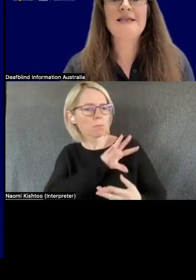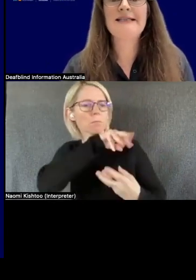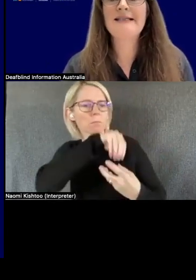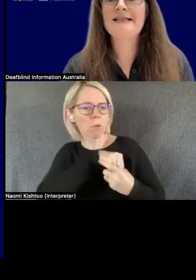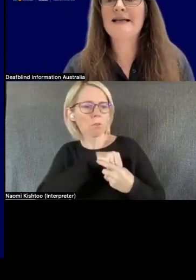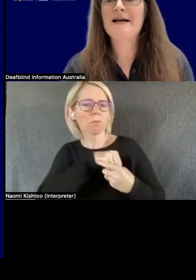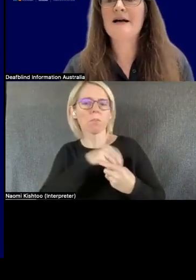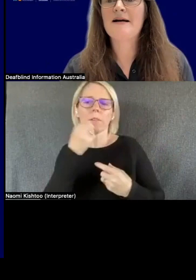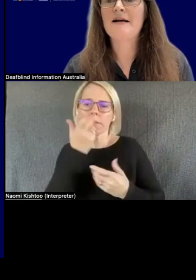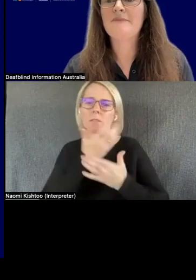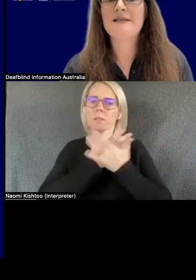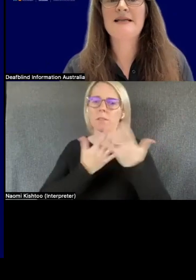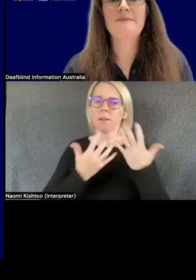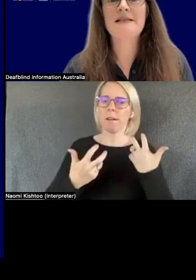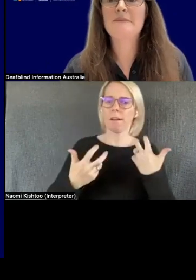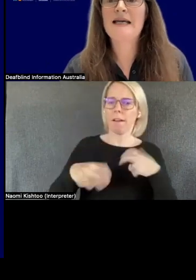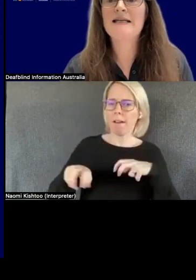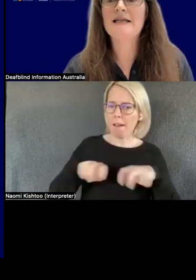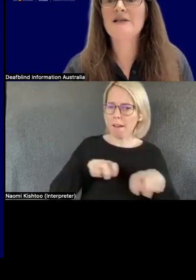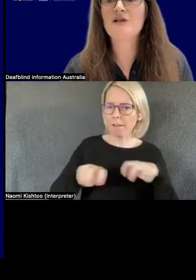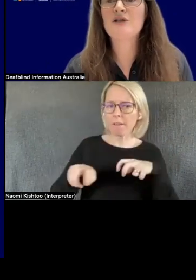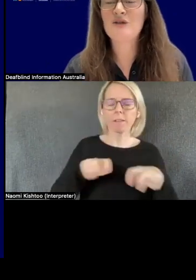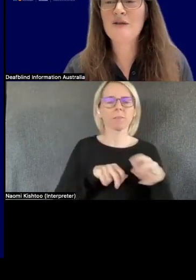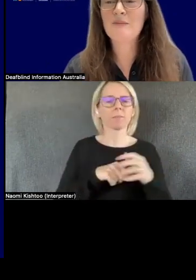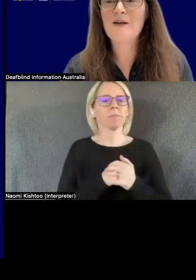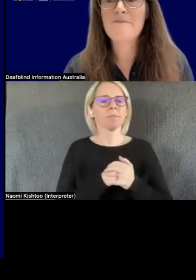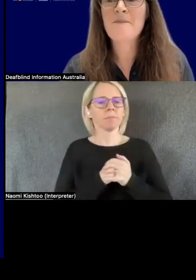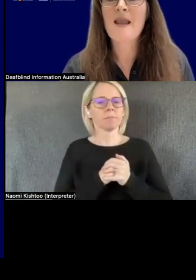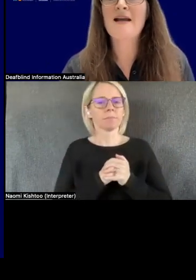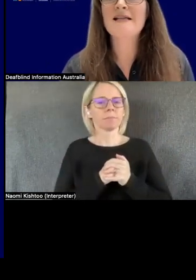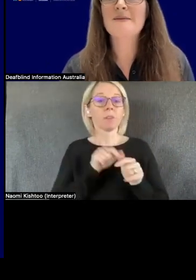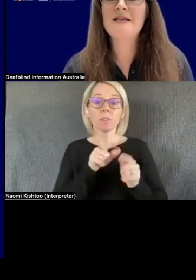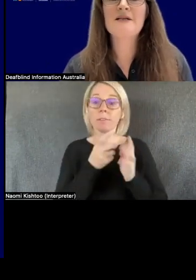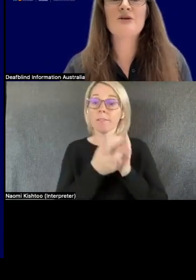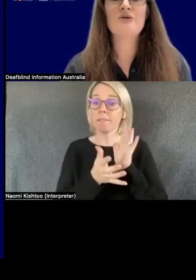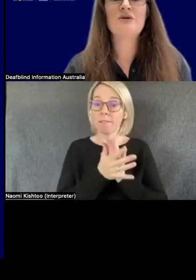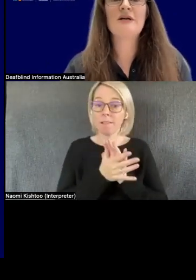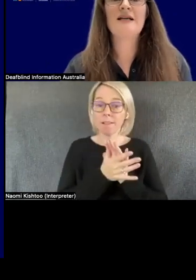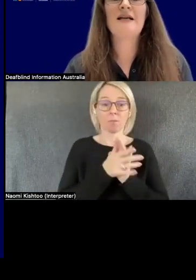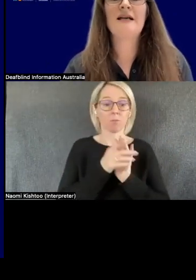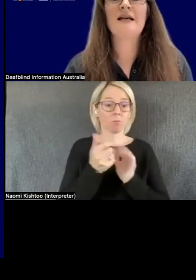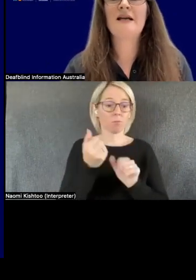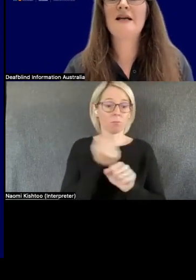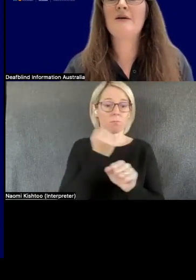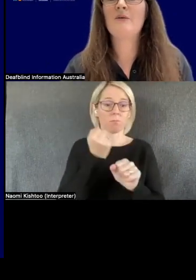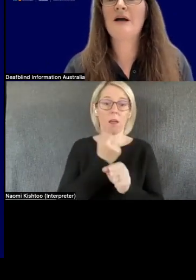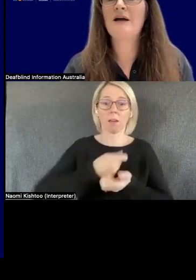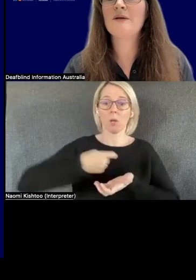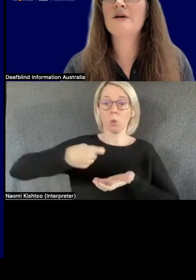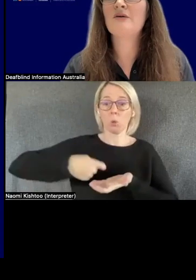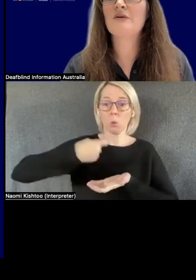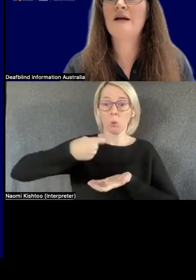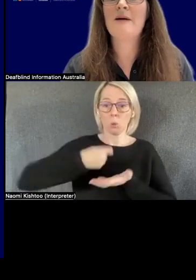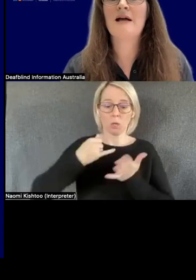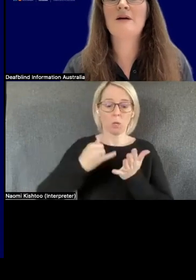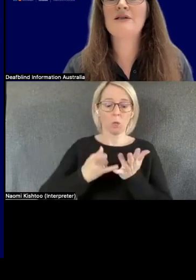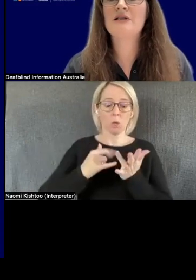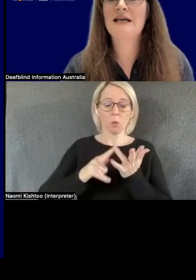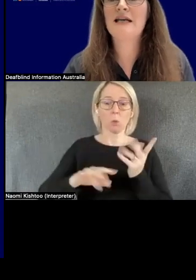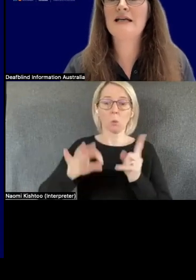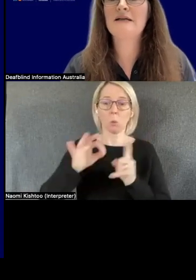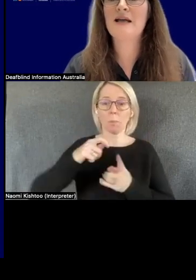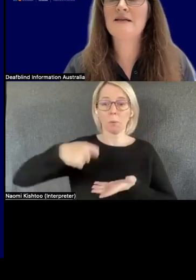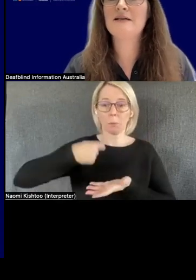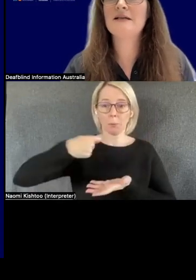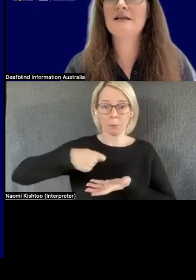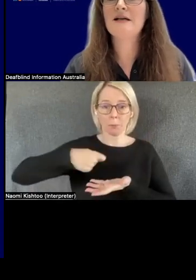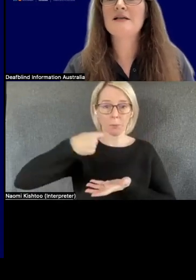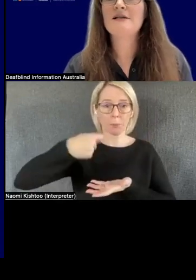this is steps to making soup and it’s being taught in what I would call a backward training method.